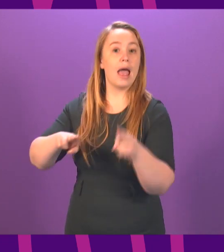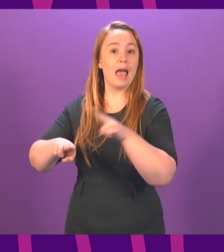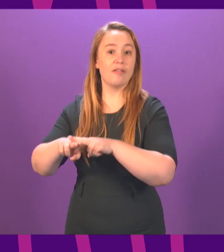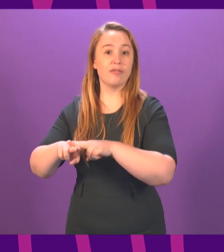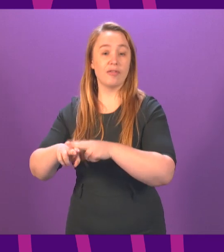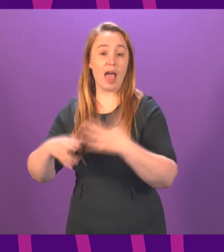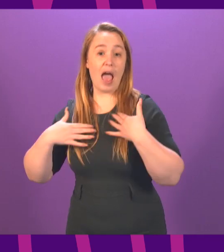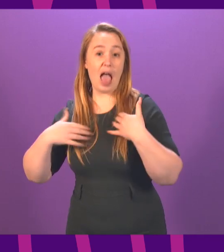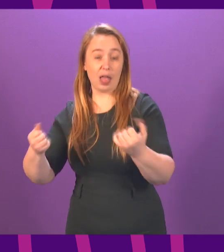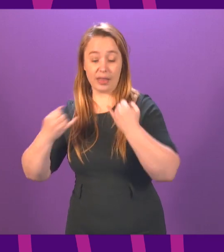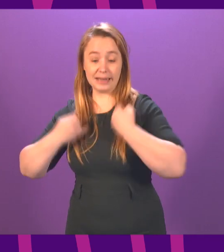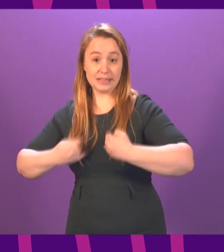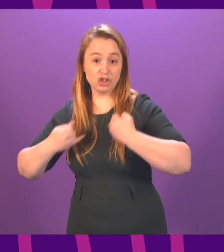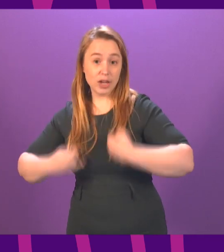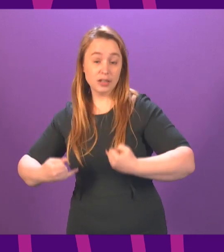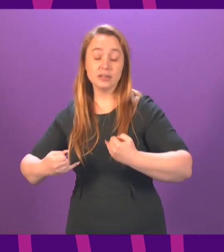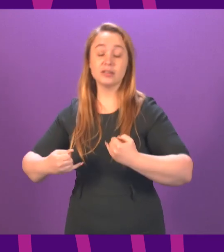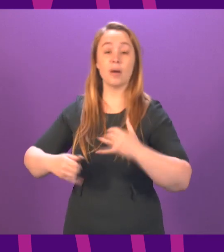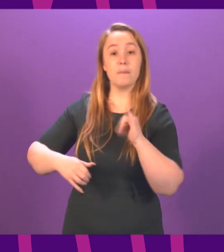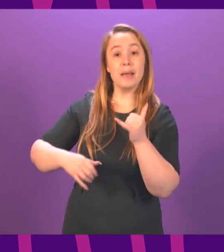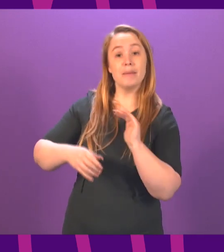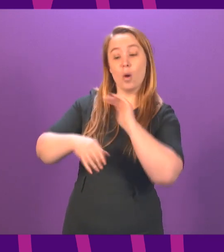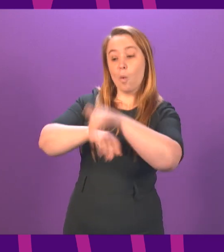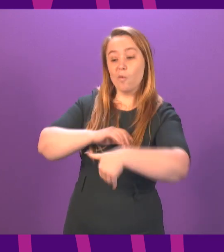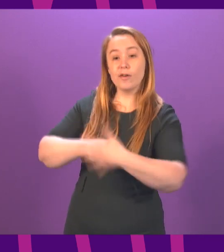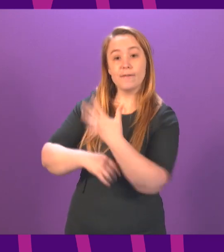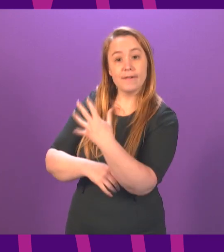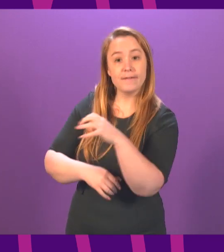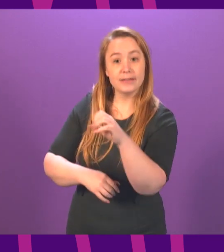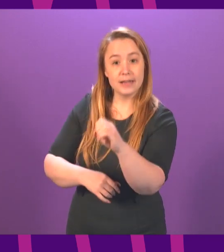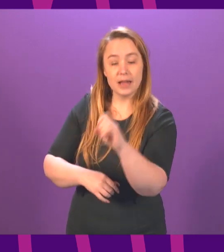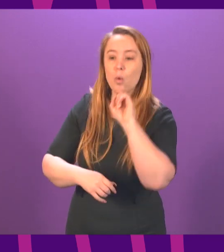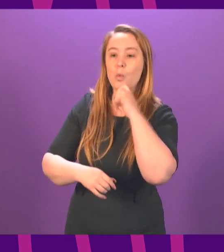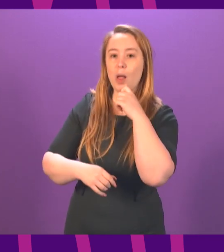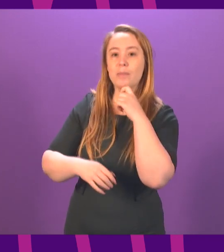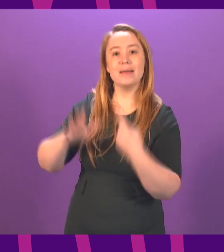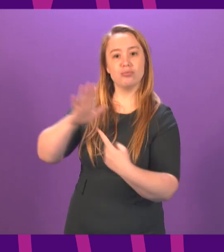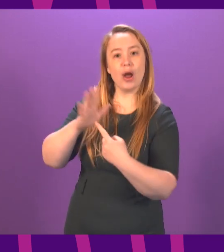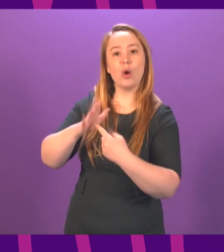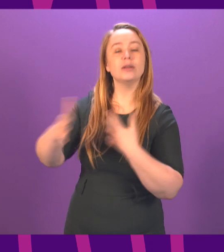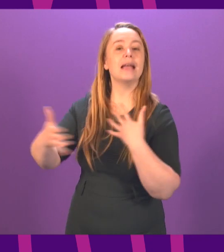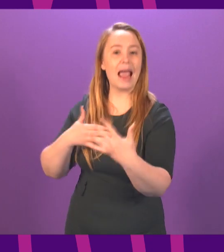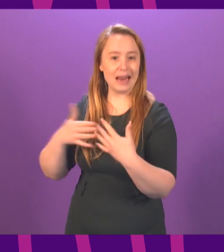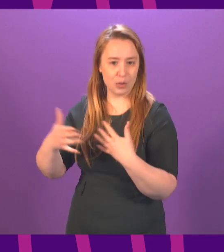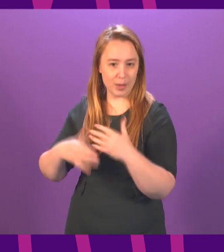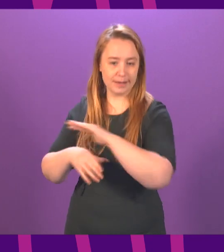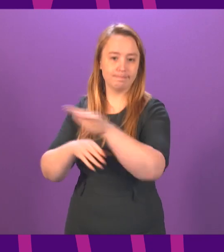50. Therefore, many of the police officers will be included in the clinical priority groups.